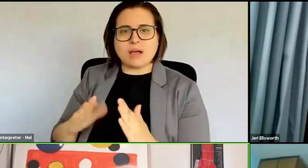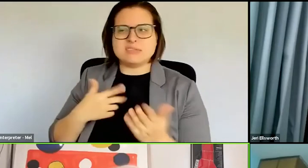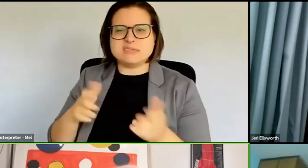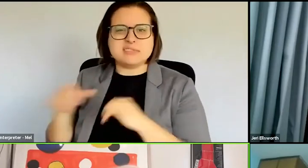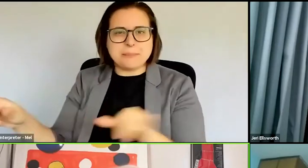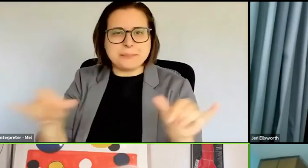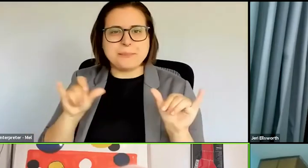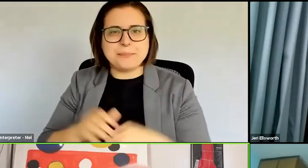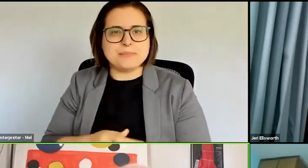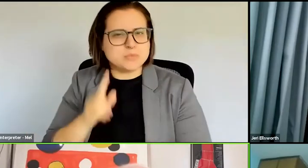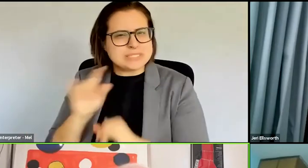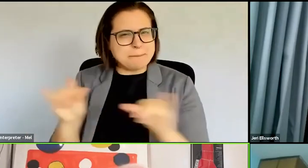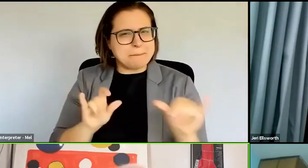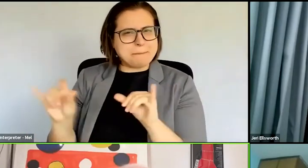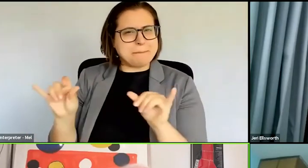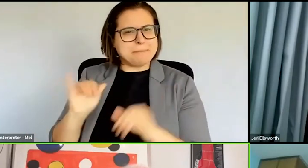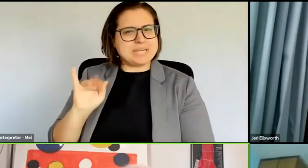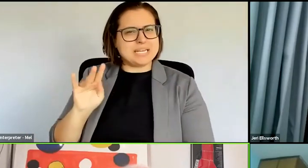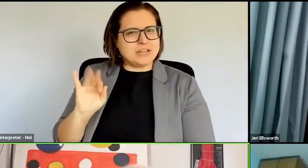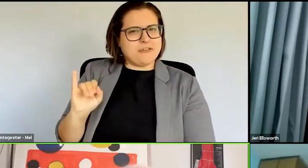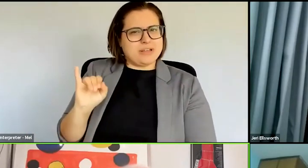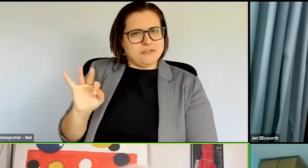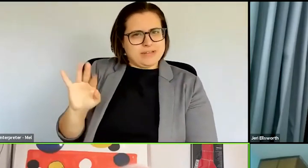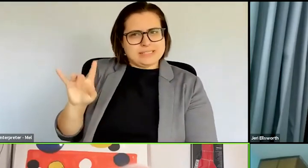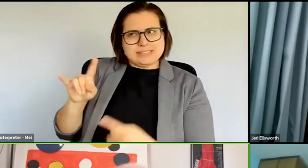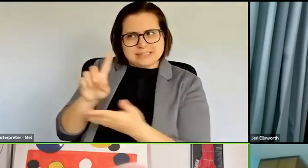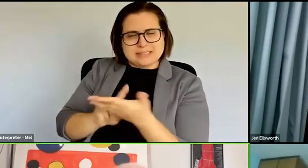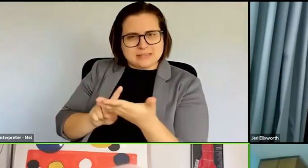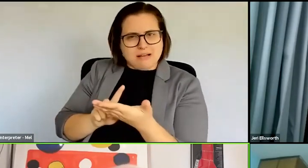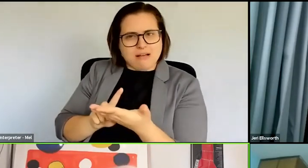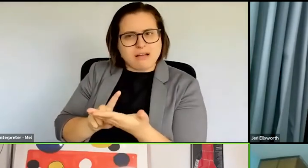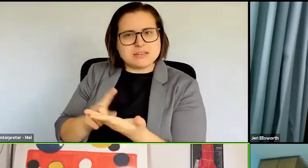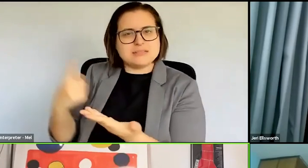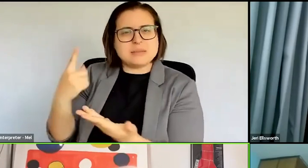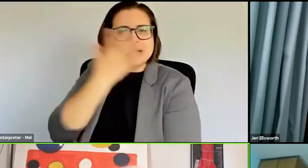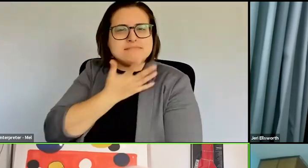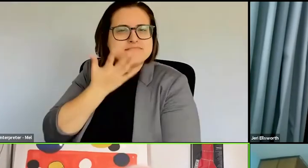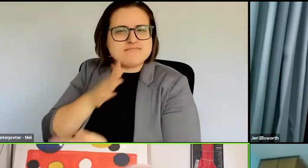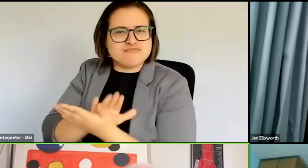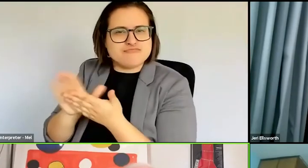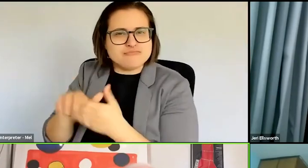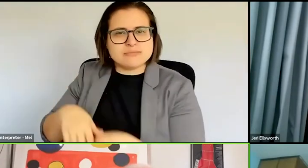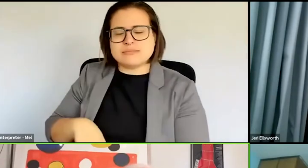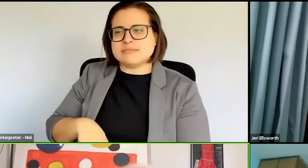ought to be able to take something that works well is aesthetically pleasing, that makes me happy,